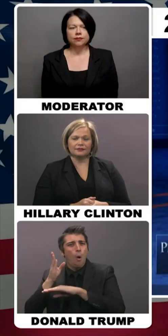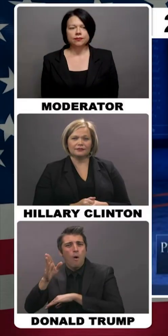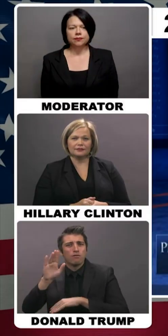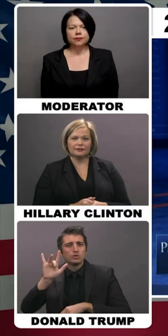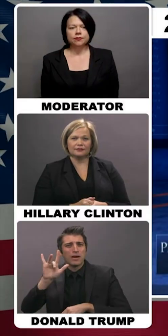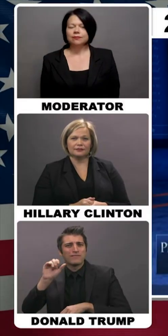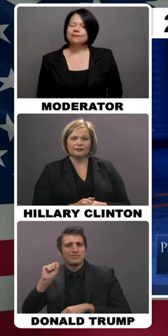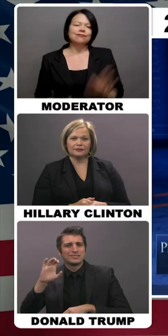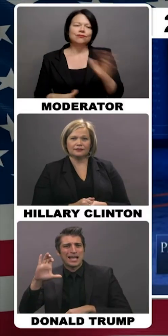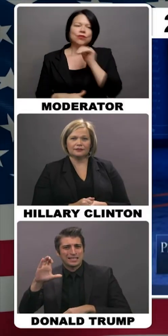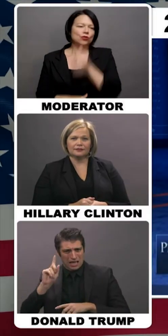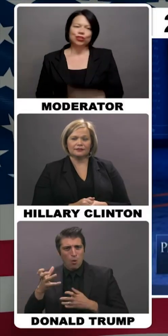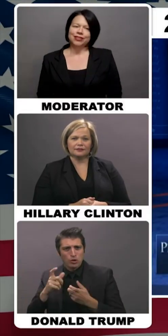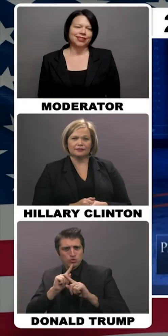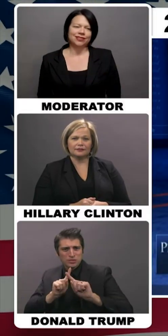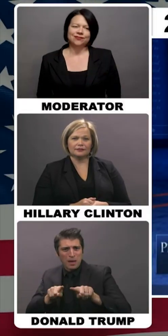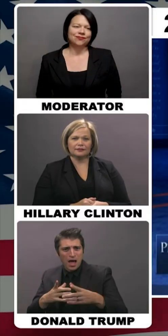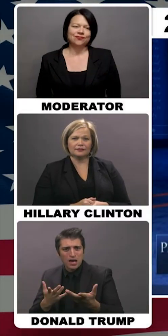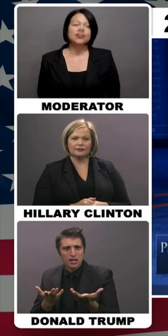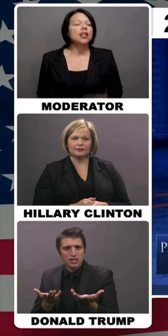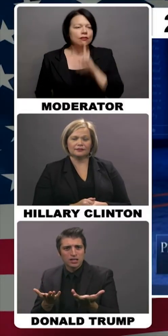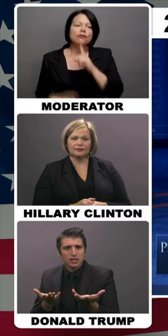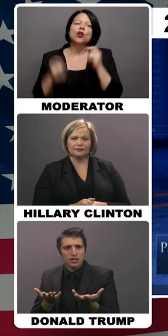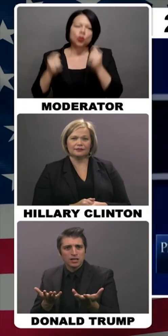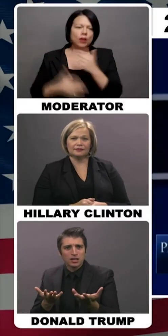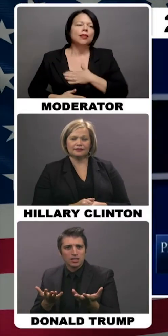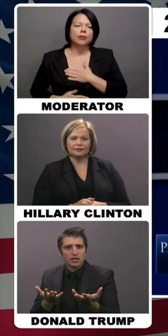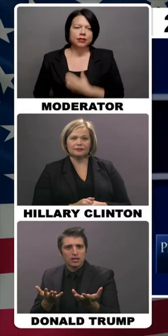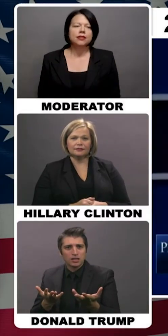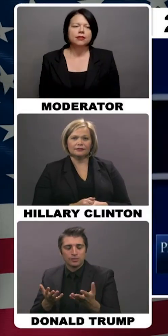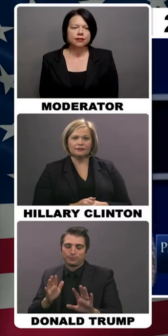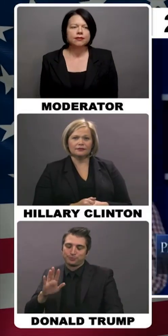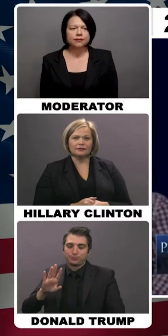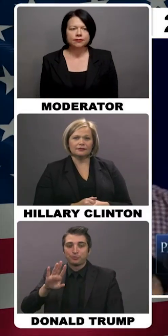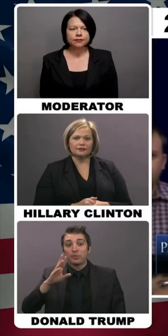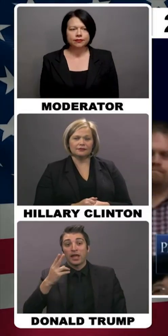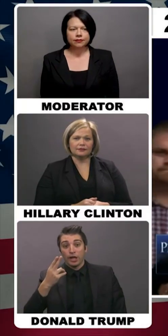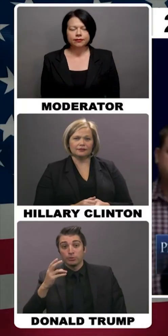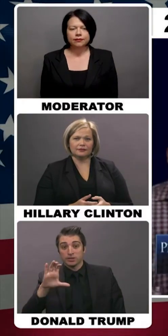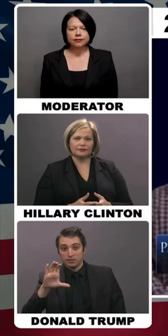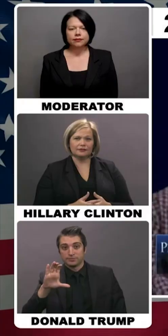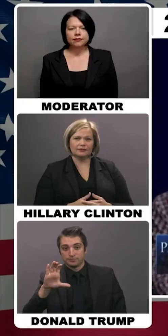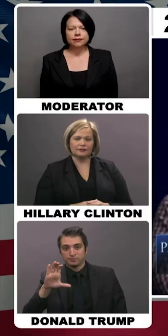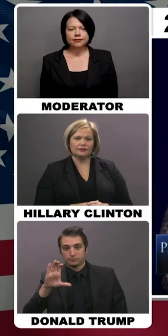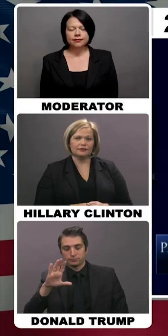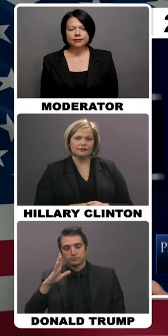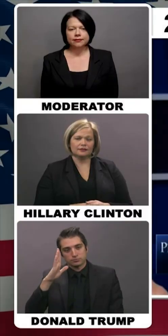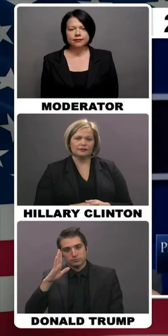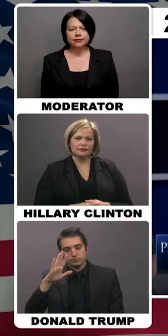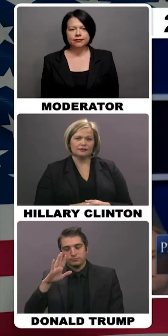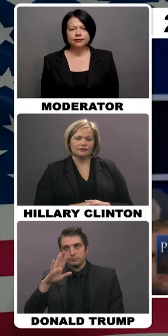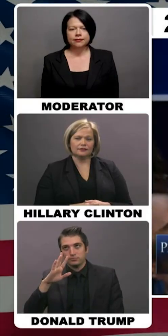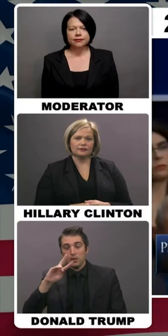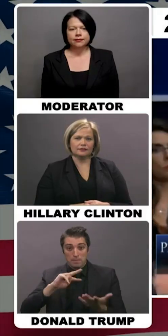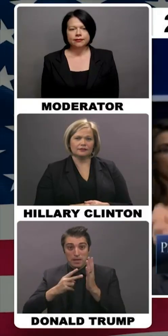Not, could I just respond to this please Very quickly, please. Hillary Clinton, in terms of having people come into our country, we have many